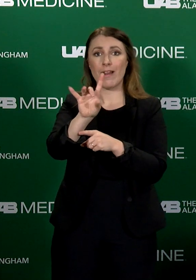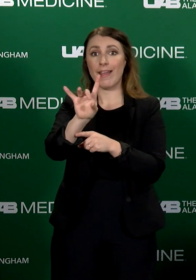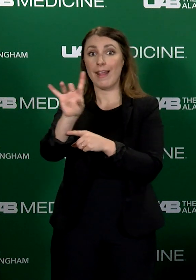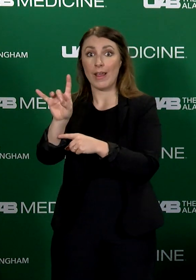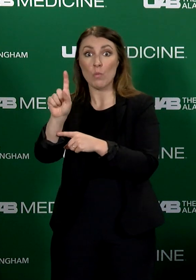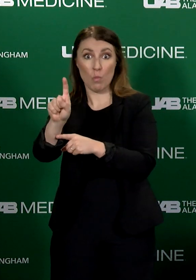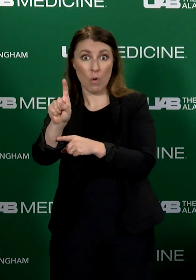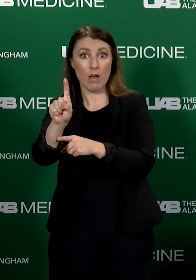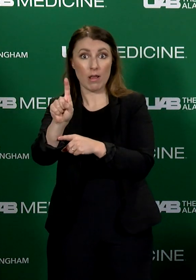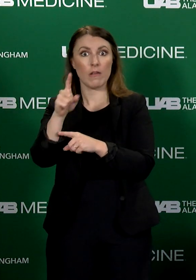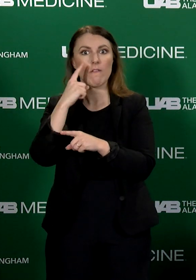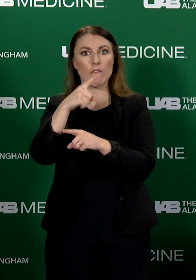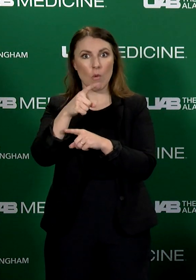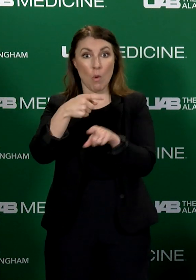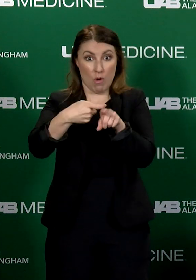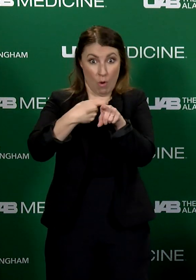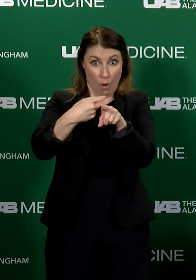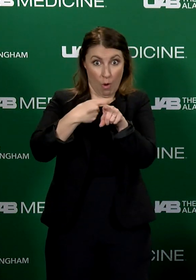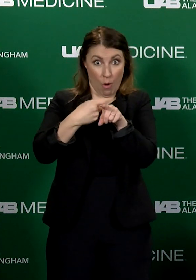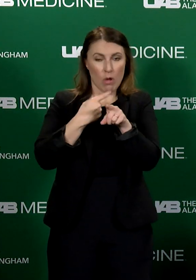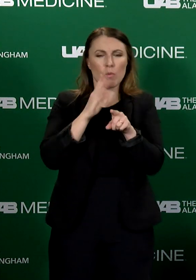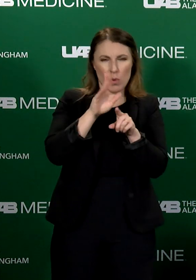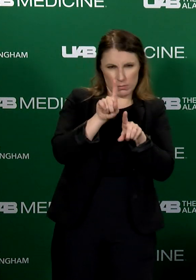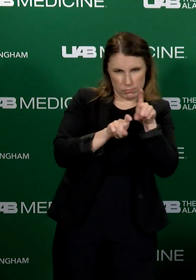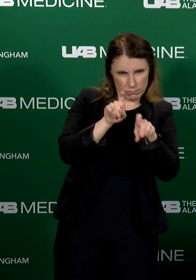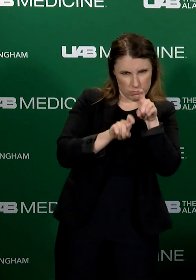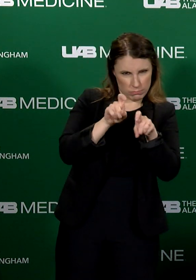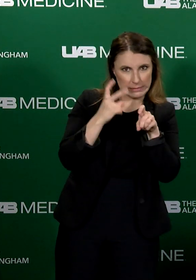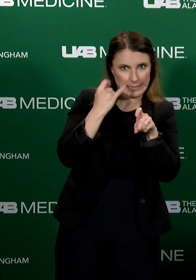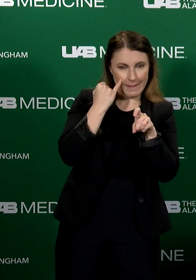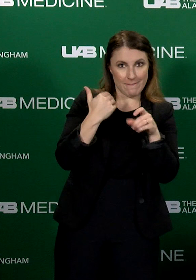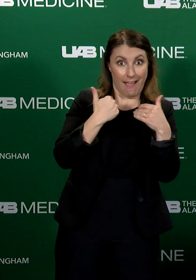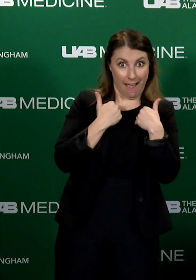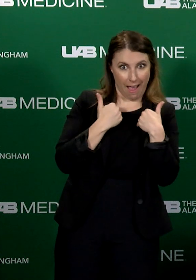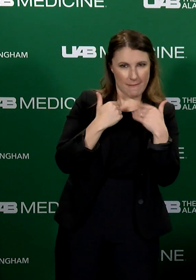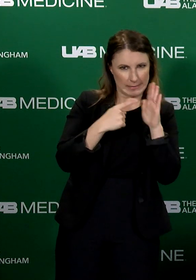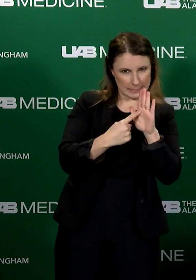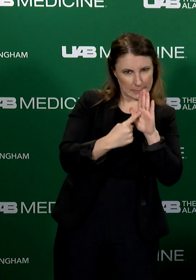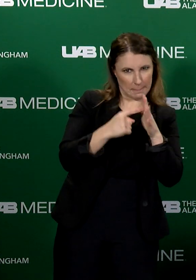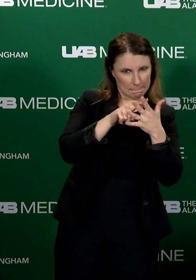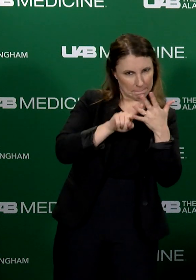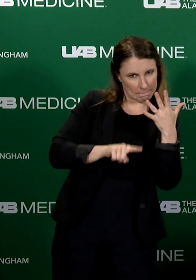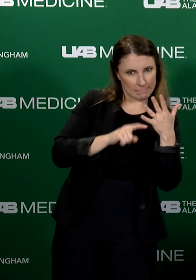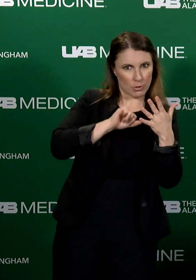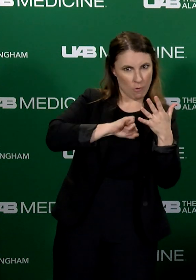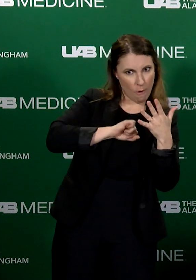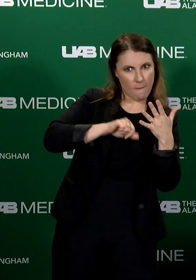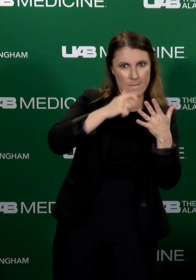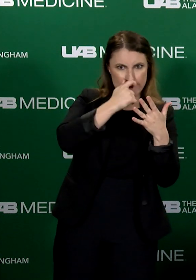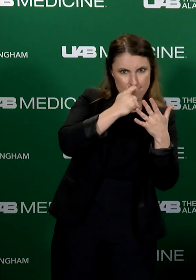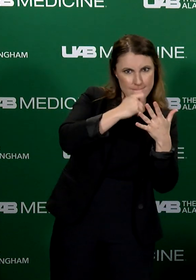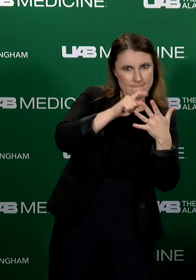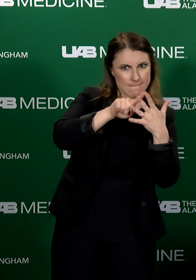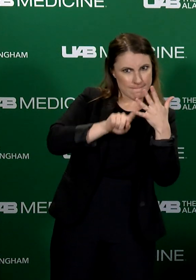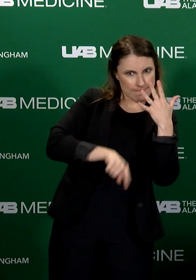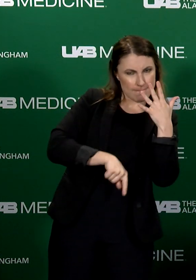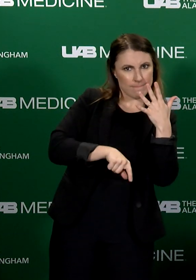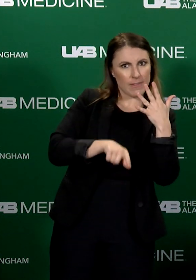for a provider screening and at that point after your screened they'll make you an appointment if medically necessary we will be sharing a